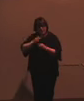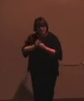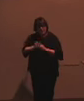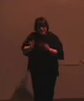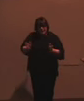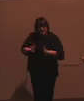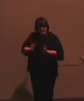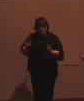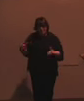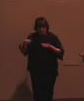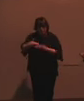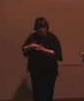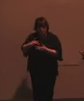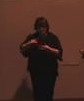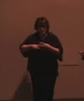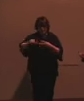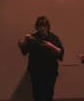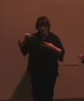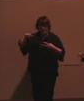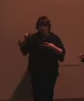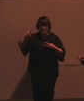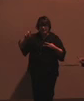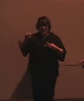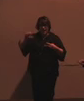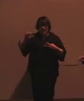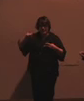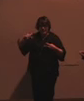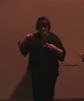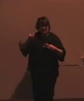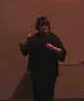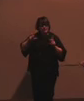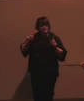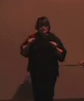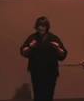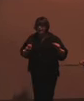to go up, to climb up, to walk around whole situations.